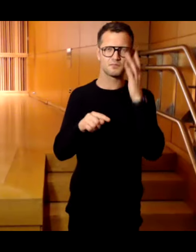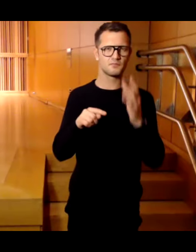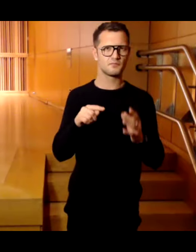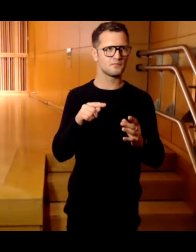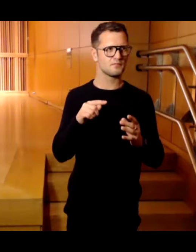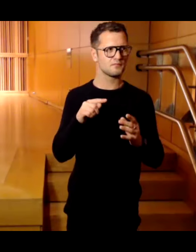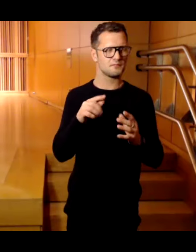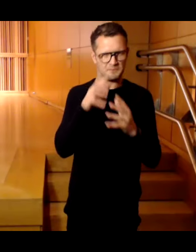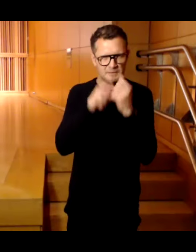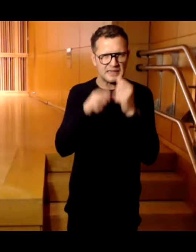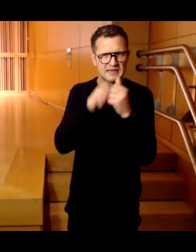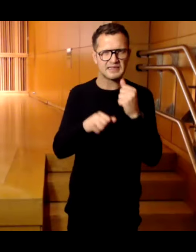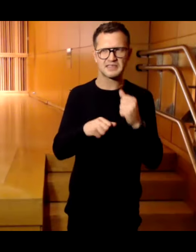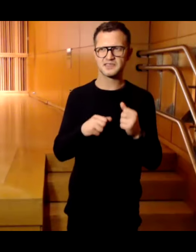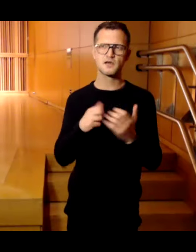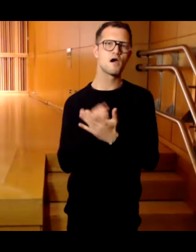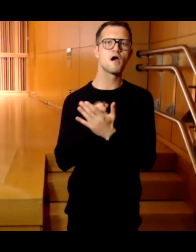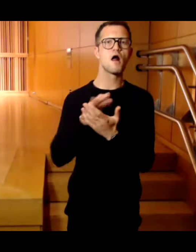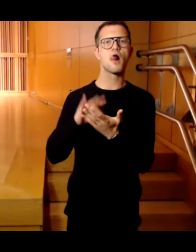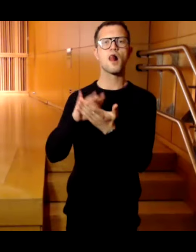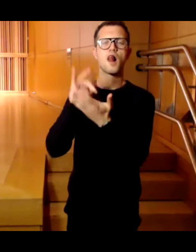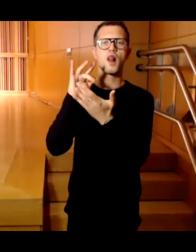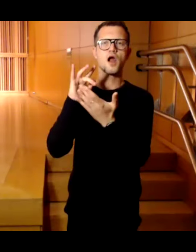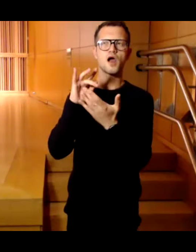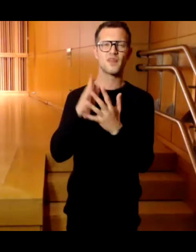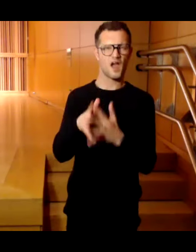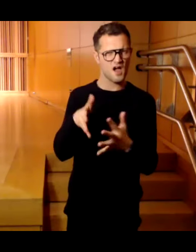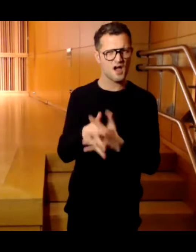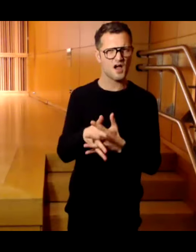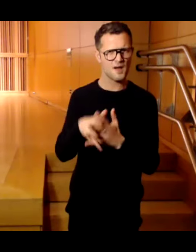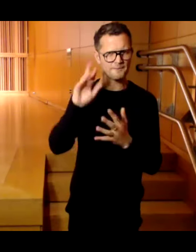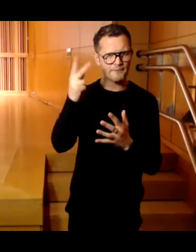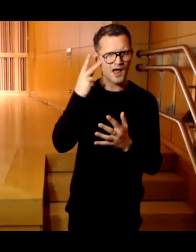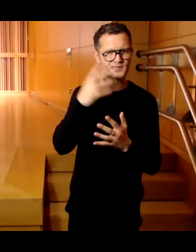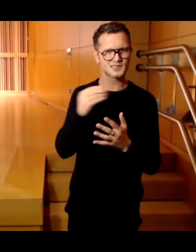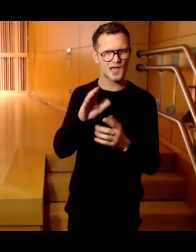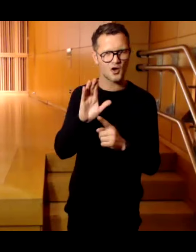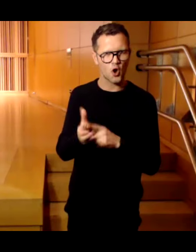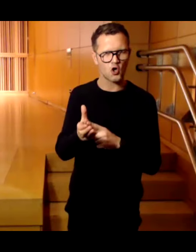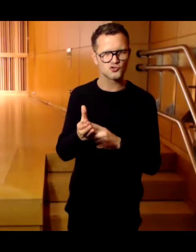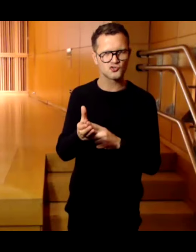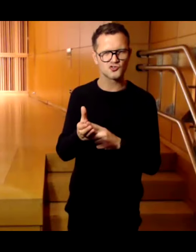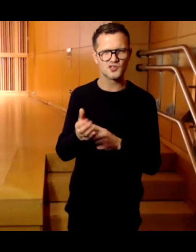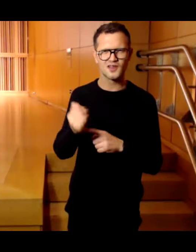That diffused so much of our politics and our culture. the idea of the beloved community, the dream of a diverse.